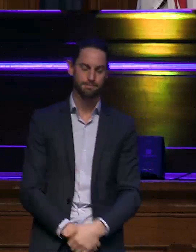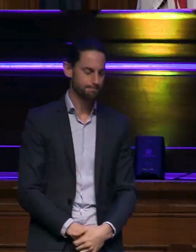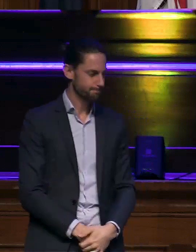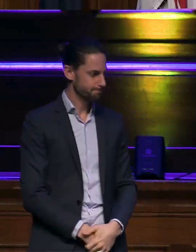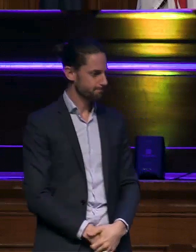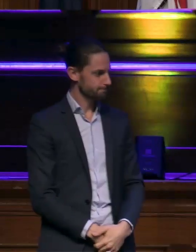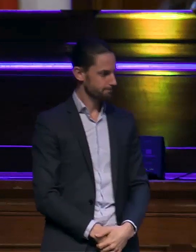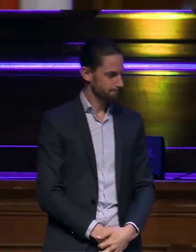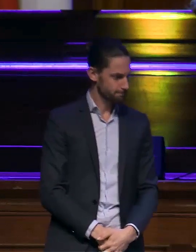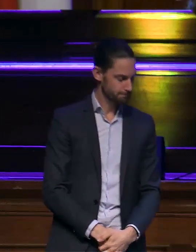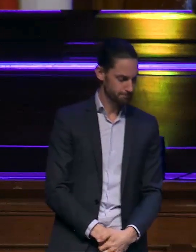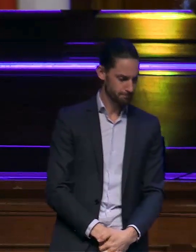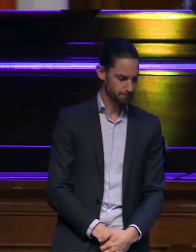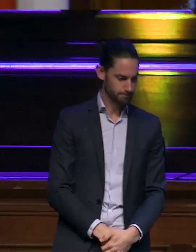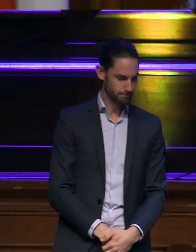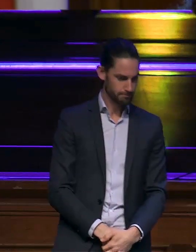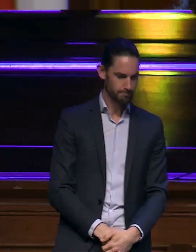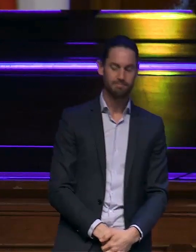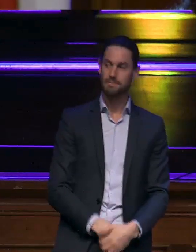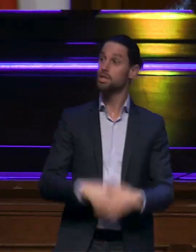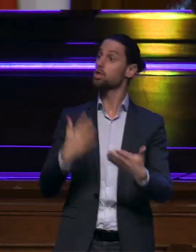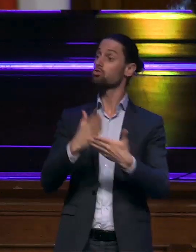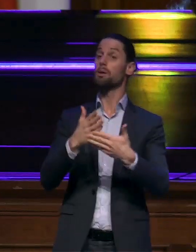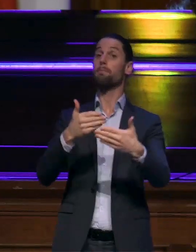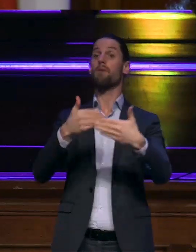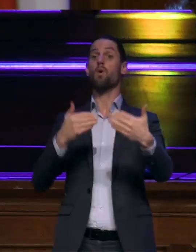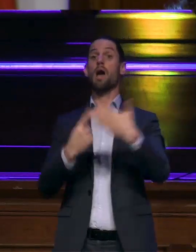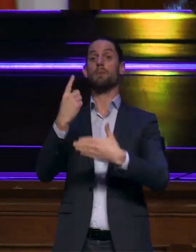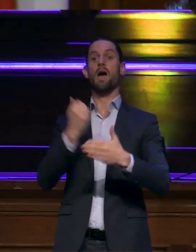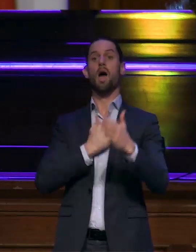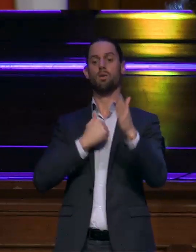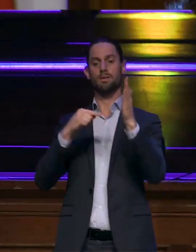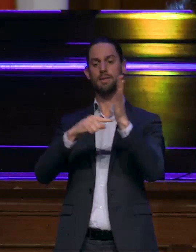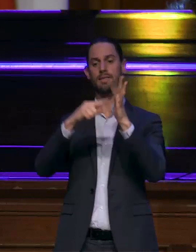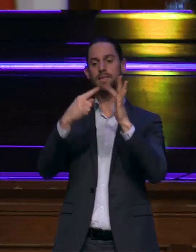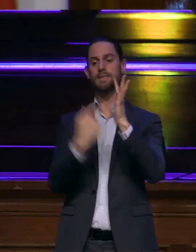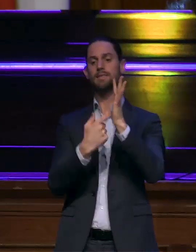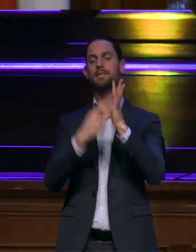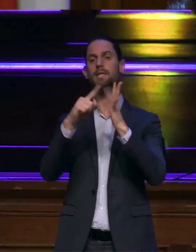before the terrorist attack in New Zealand it struck me that we were